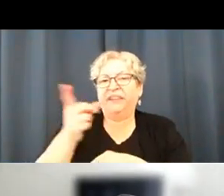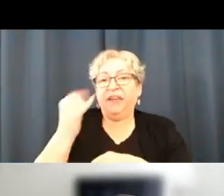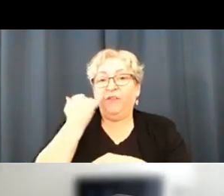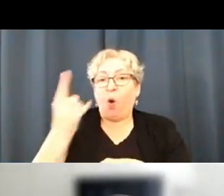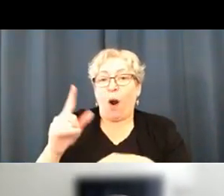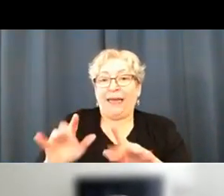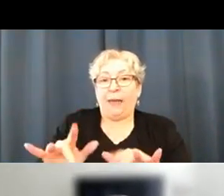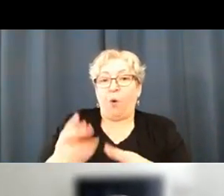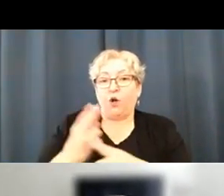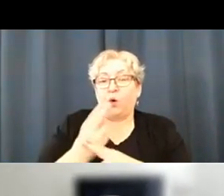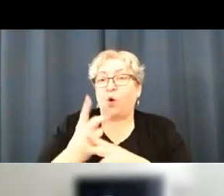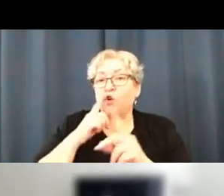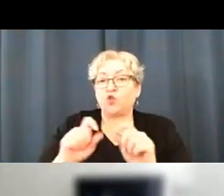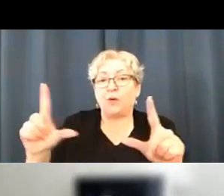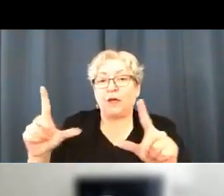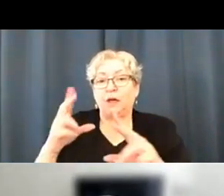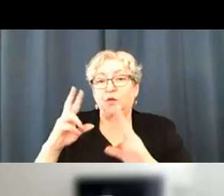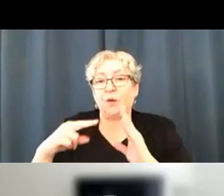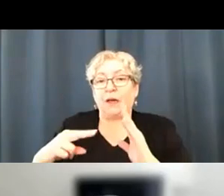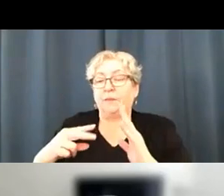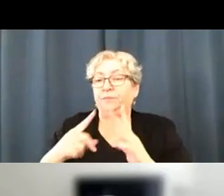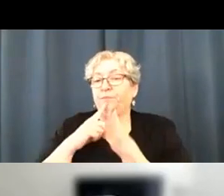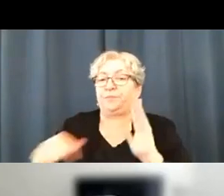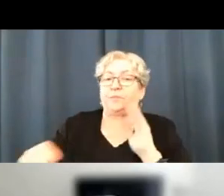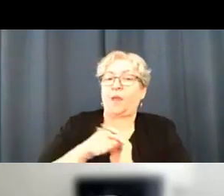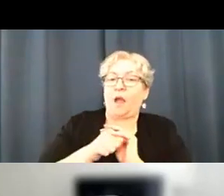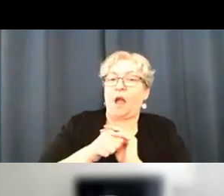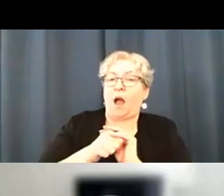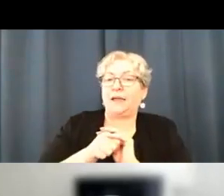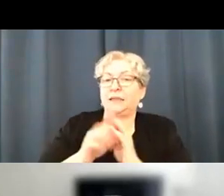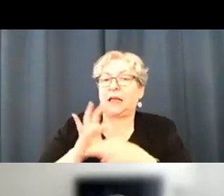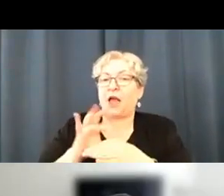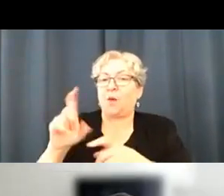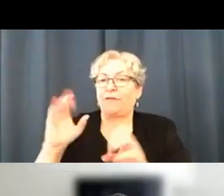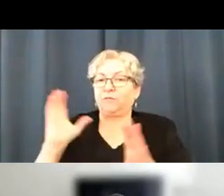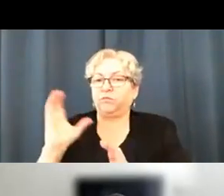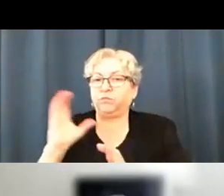or if you're a screen reader user, basically hides the content and makes you search for it. So, carousels can be a problem